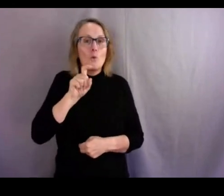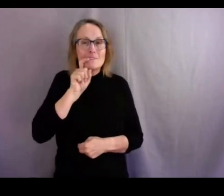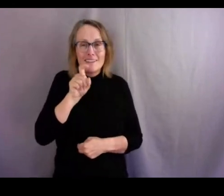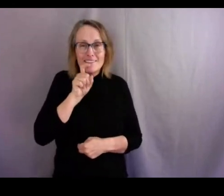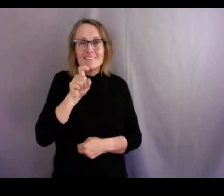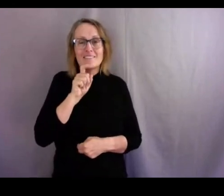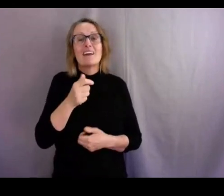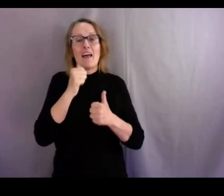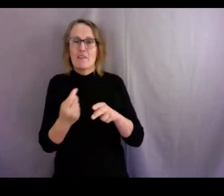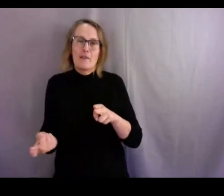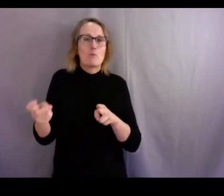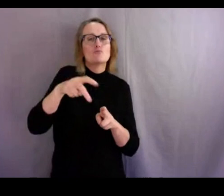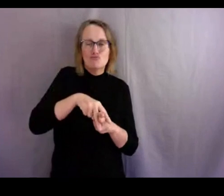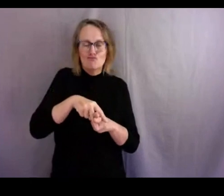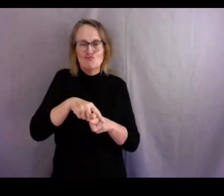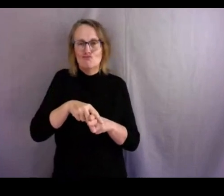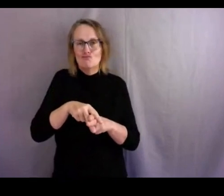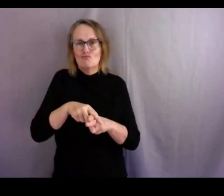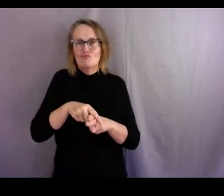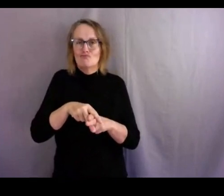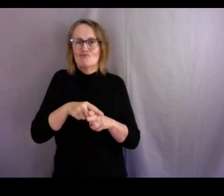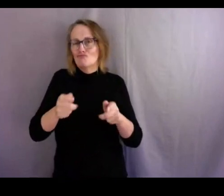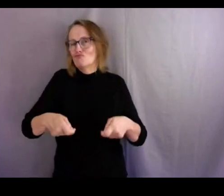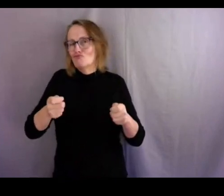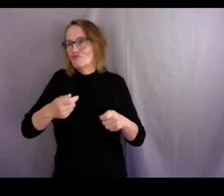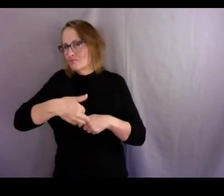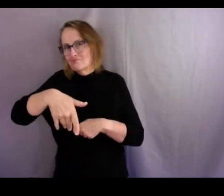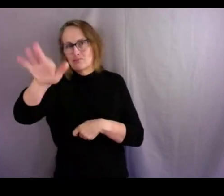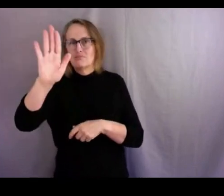and right away to do whatever they needed to do.